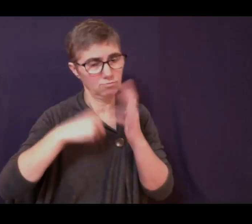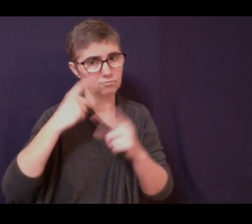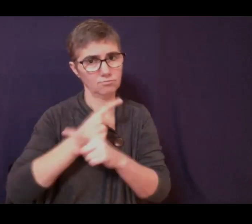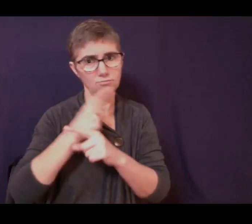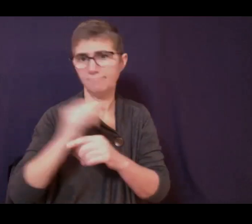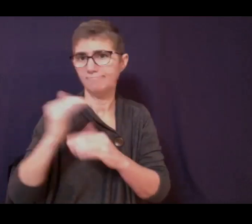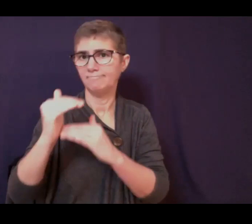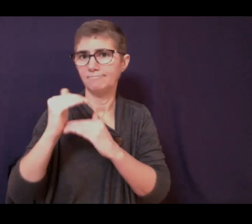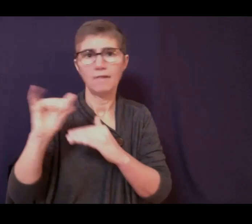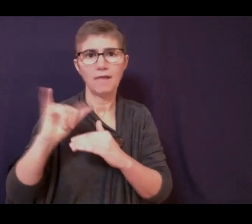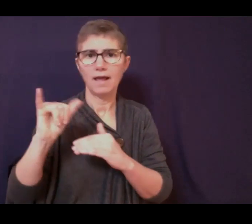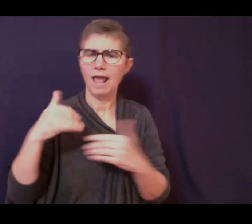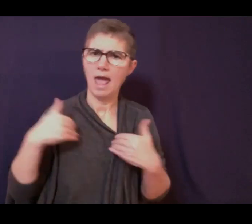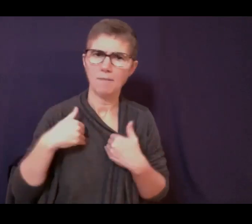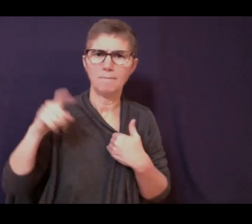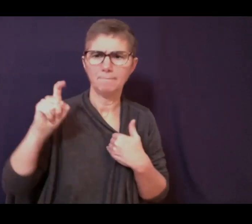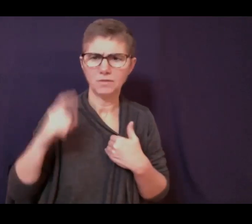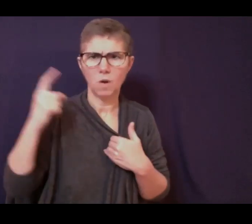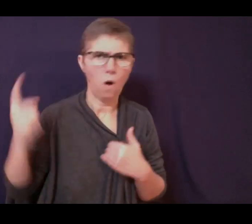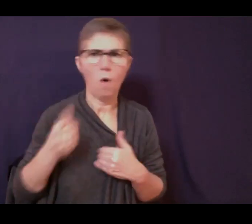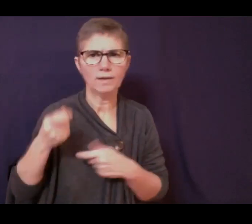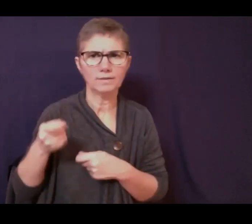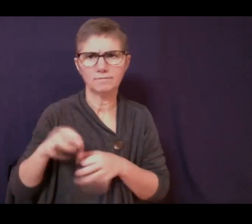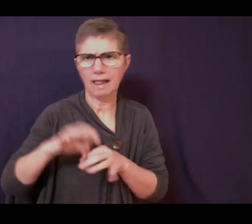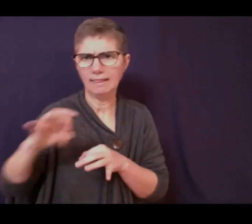always be on a leash cannot be left unattended